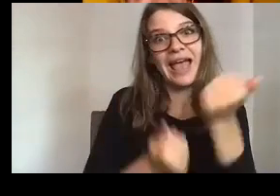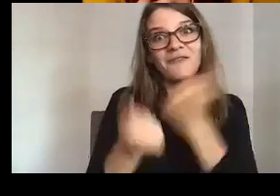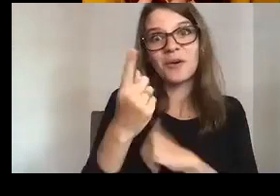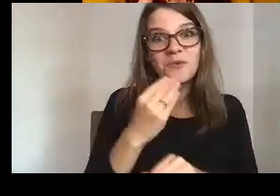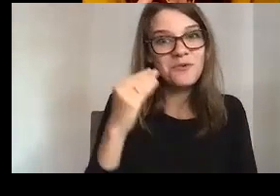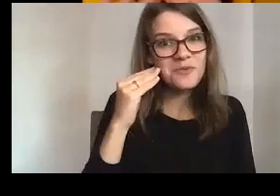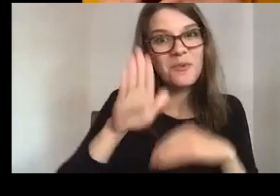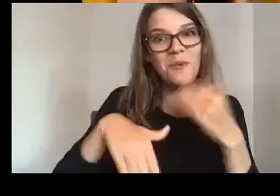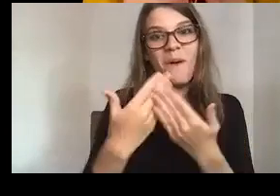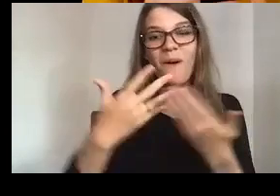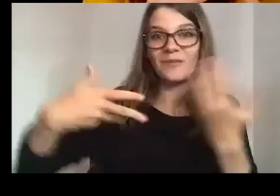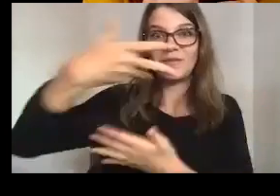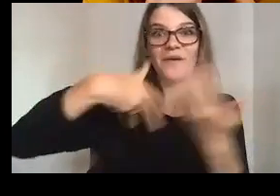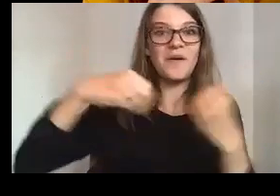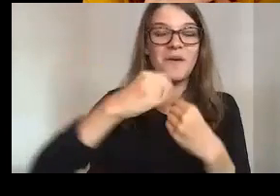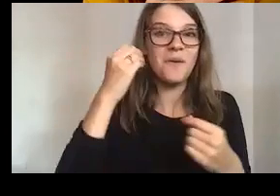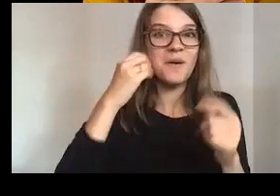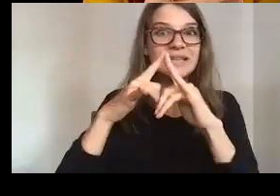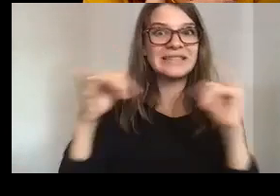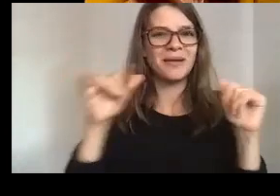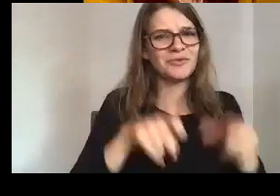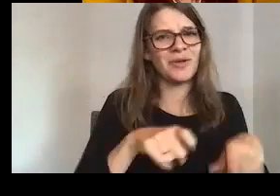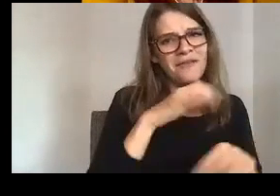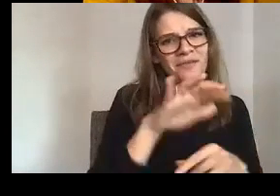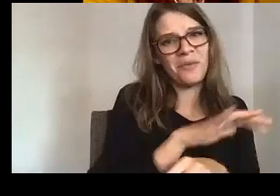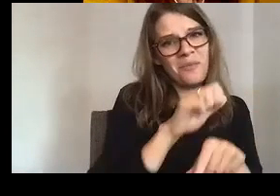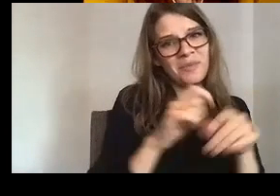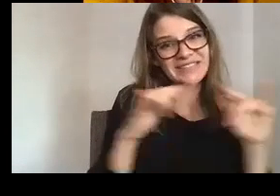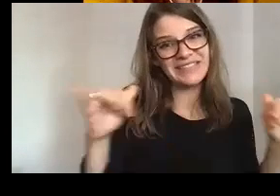house and we're trying to also have a visit at the same time and that can really be a real challenge